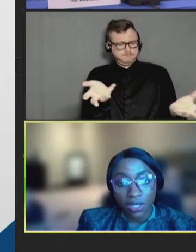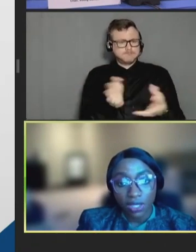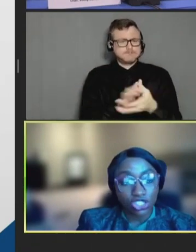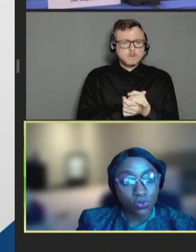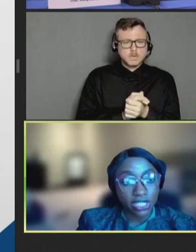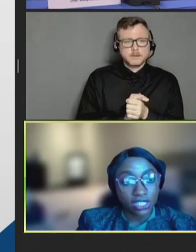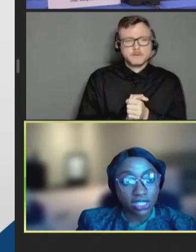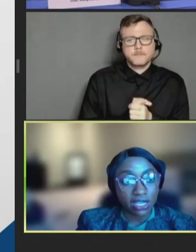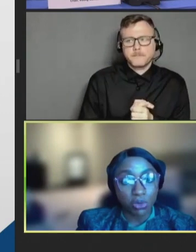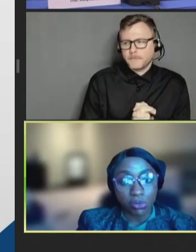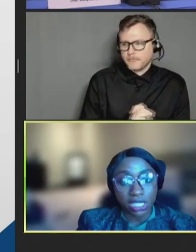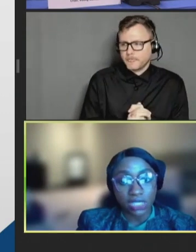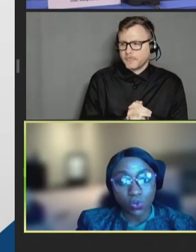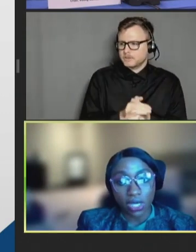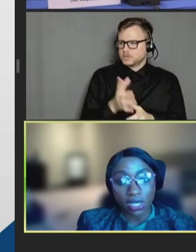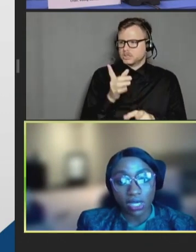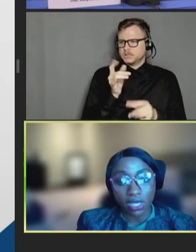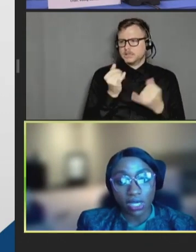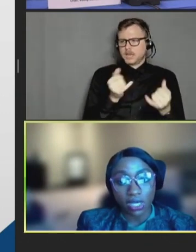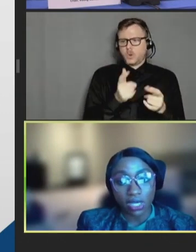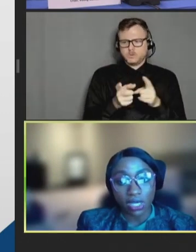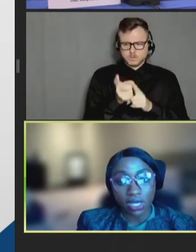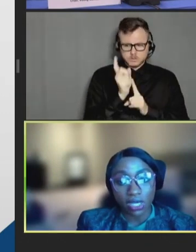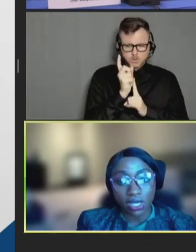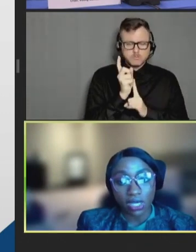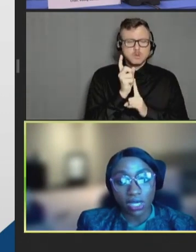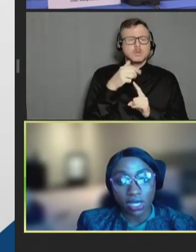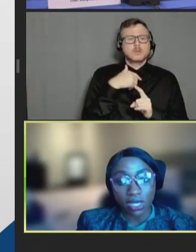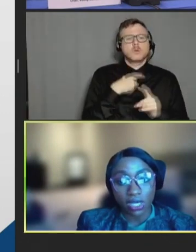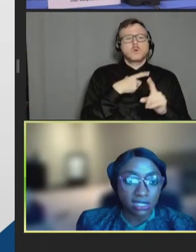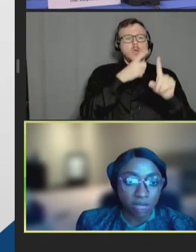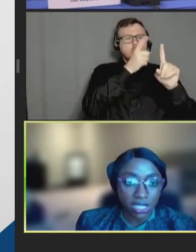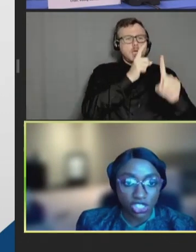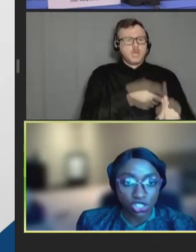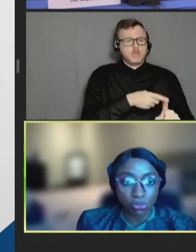And I just wanted to take a moment as well here to highlight some of CHAI's immunization